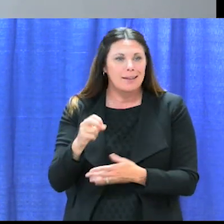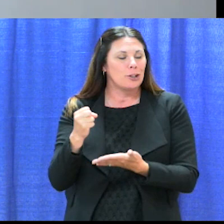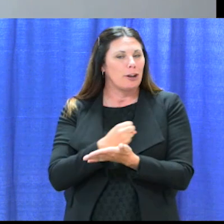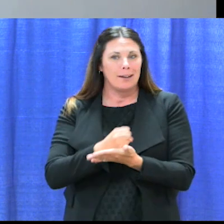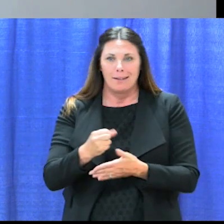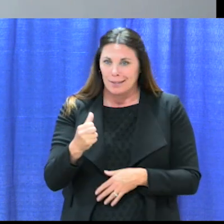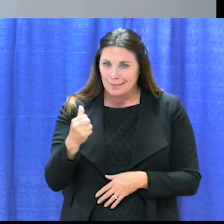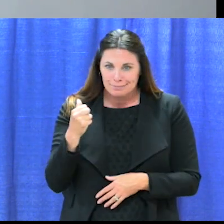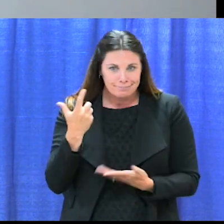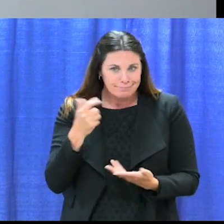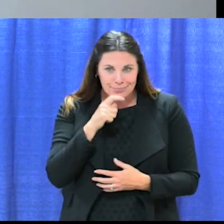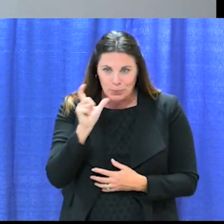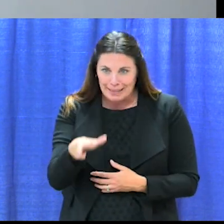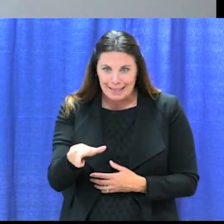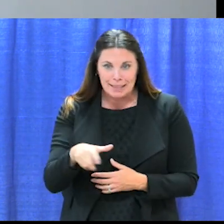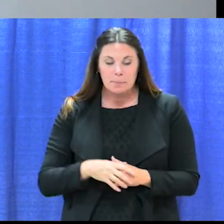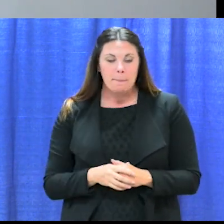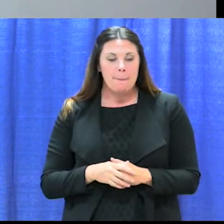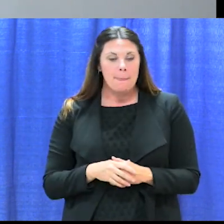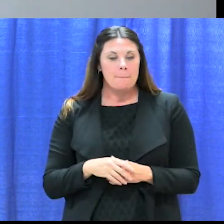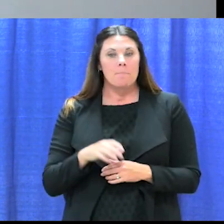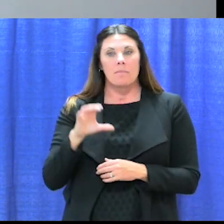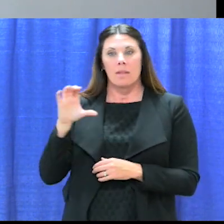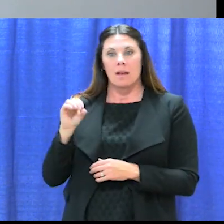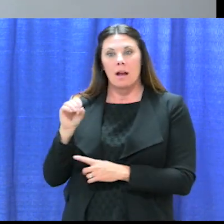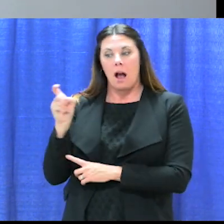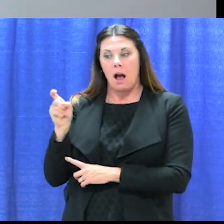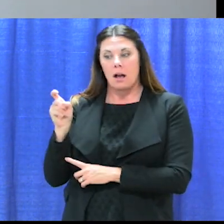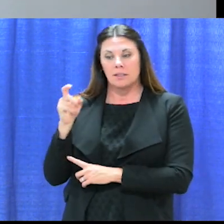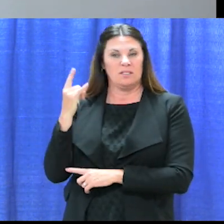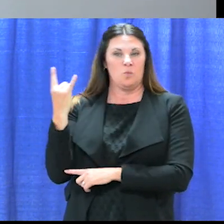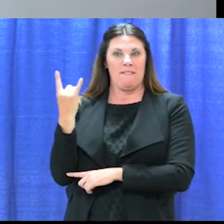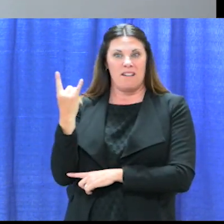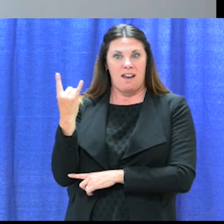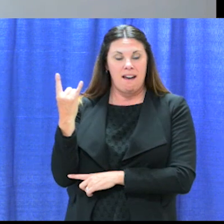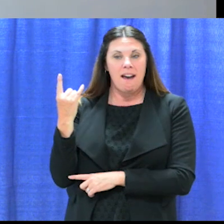We also have opened up all of our Cox Wi-Fi hotspots throughout our network.